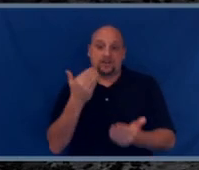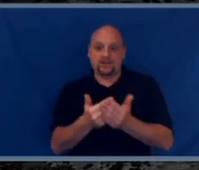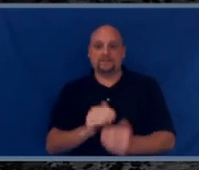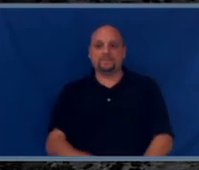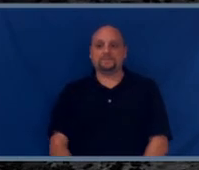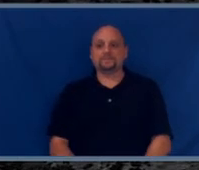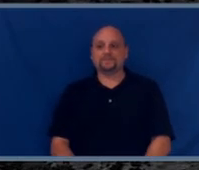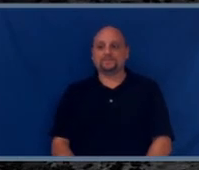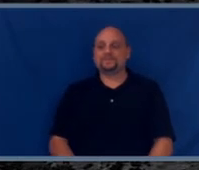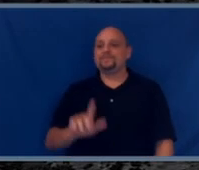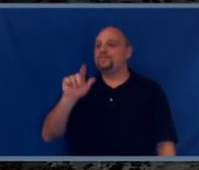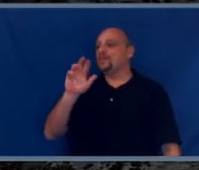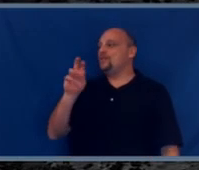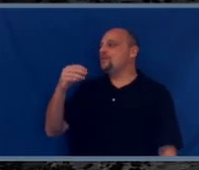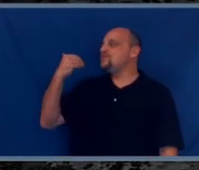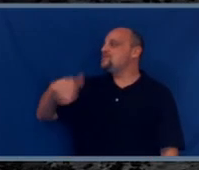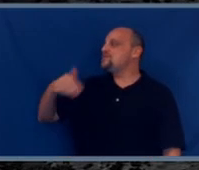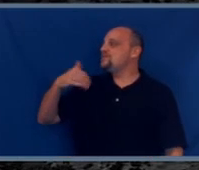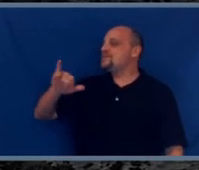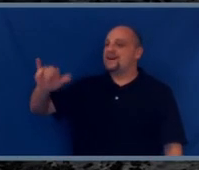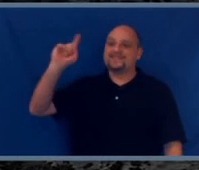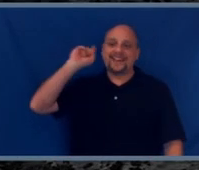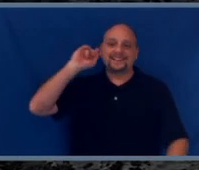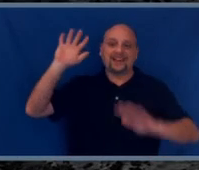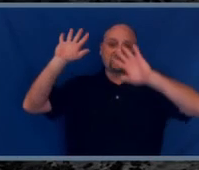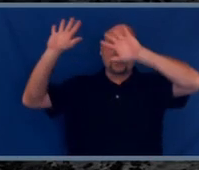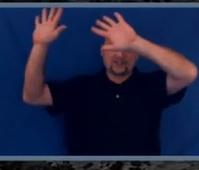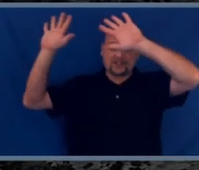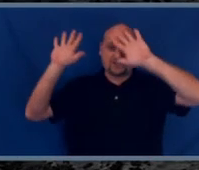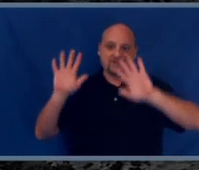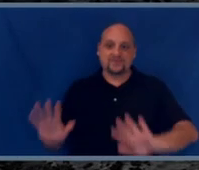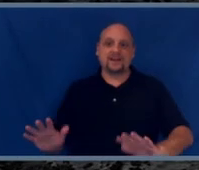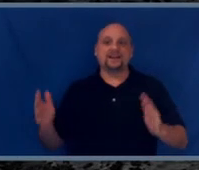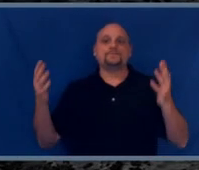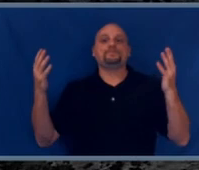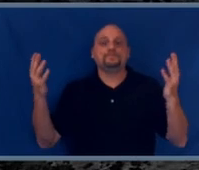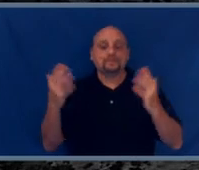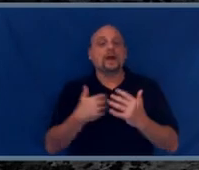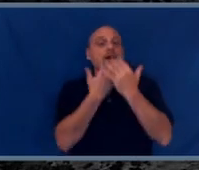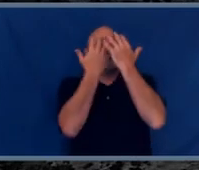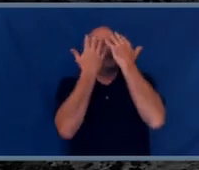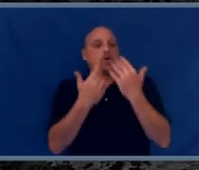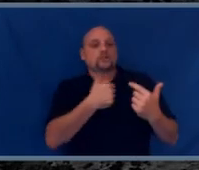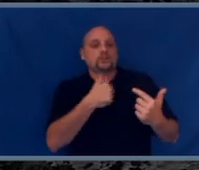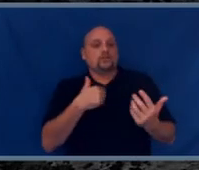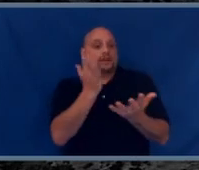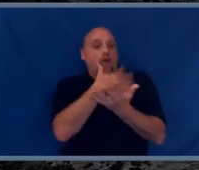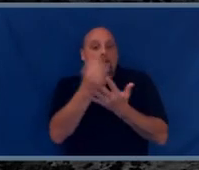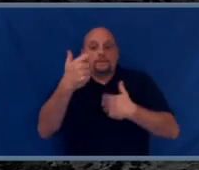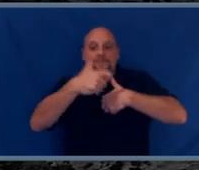THAT IS GREAT. THAT IS ALL THE TIME WE HAVE FOR TODAY. THANK YOU FOR JOINING US.